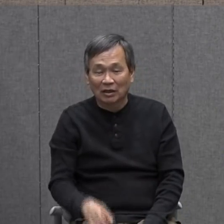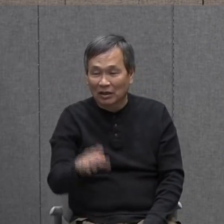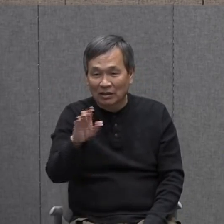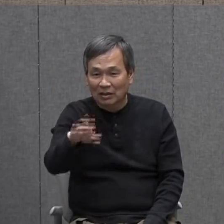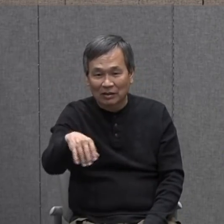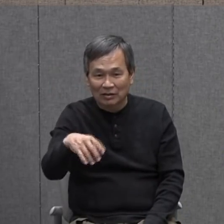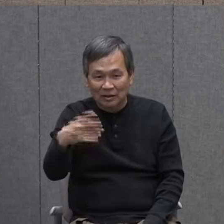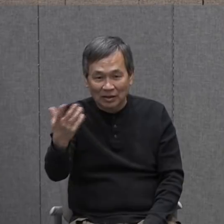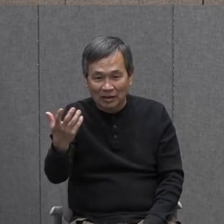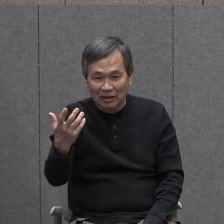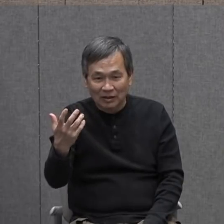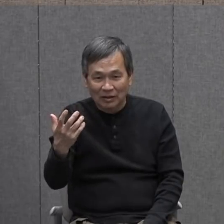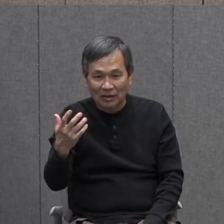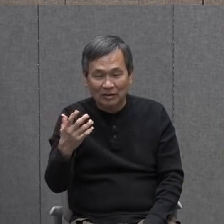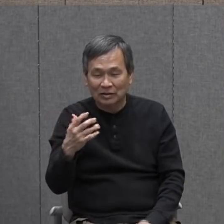I'm old and they still hide down there.